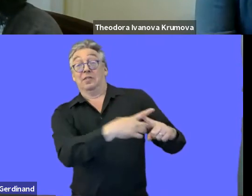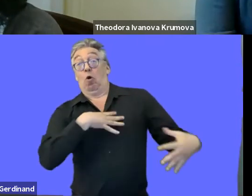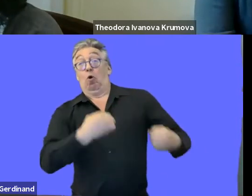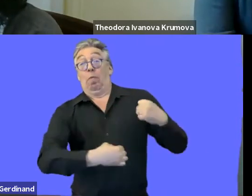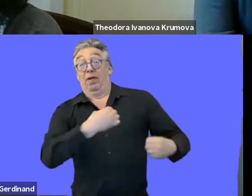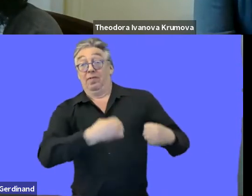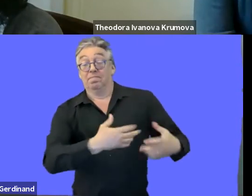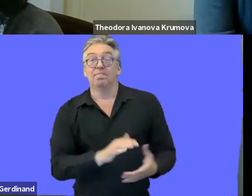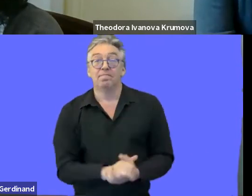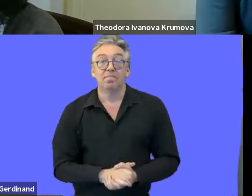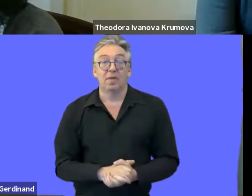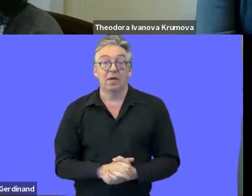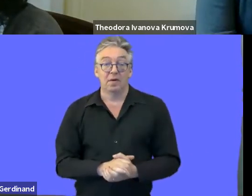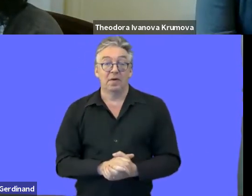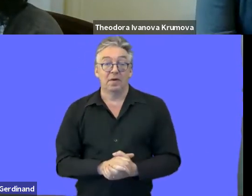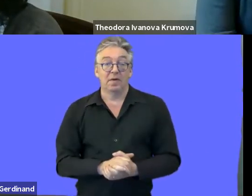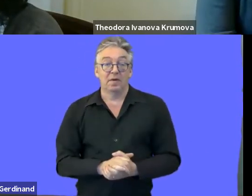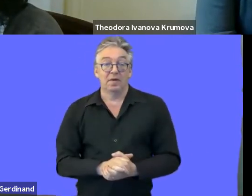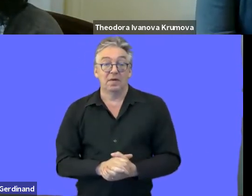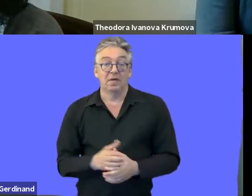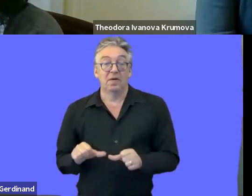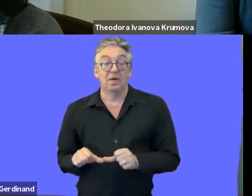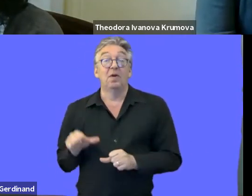the last phase, the so called, follow-up procedure.